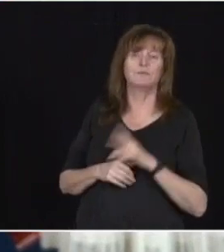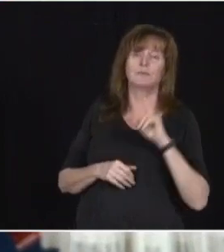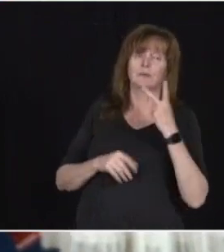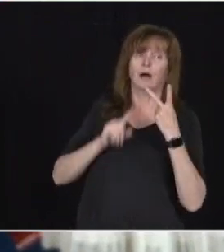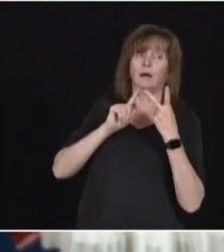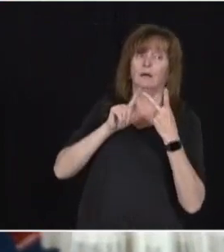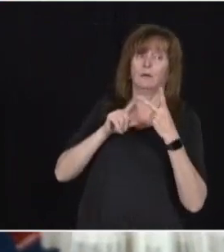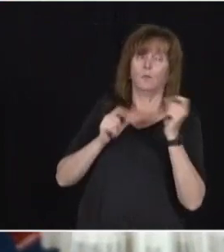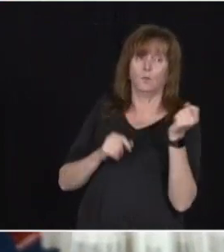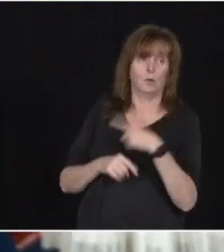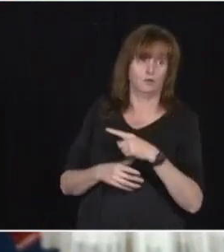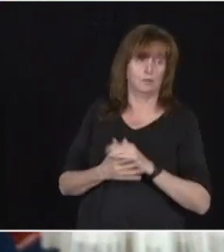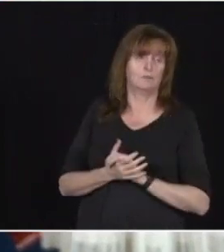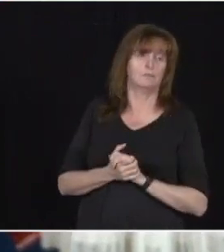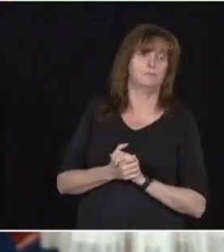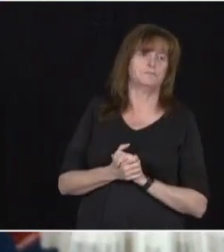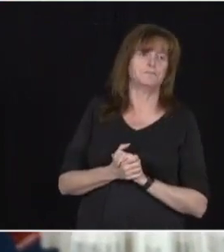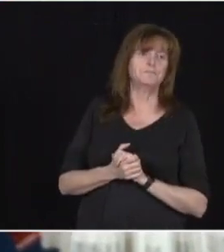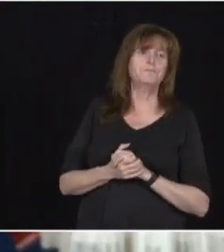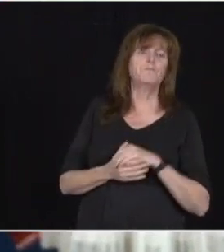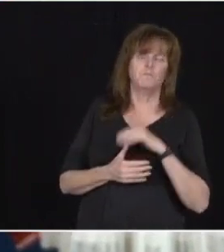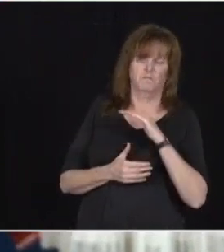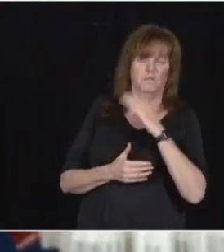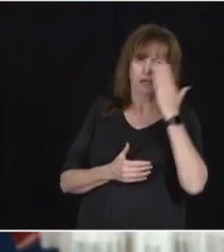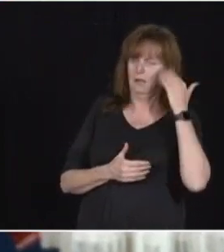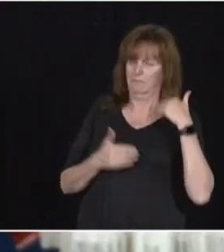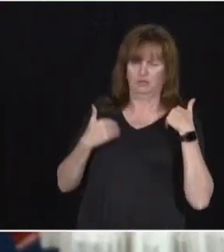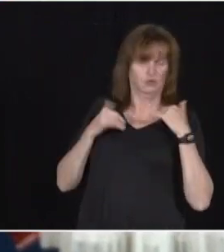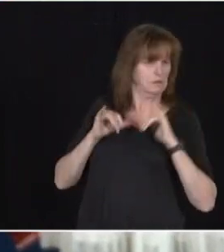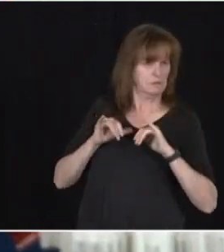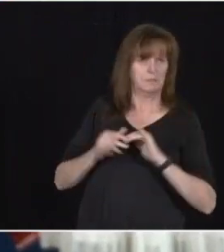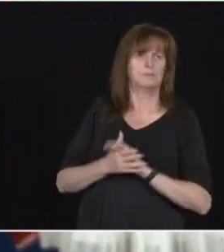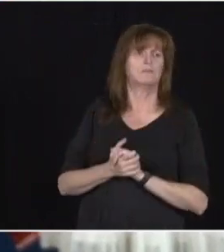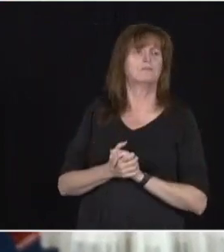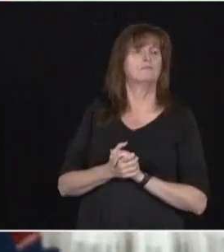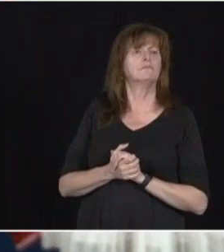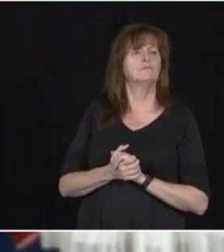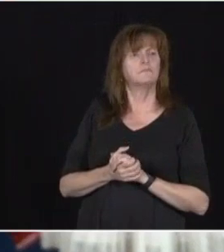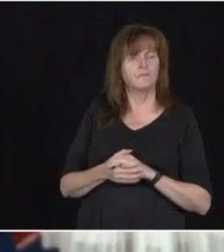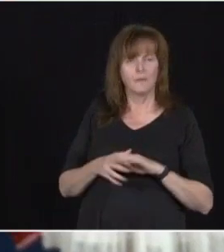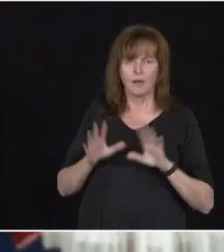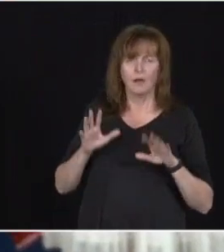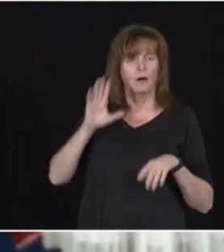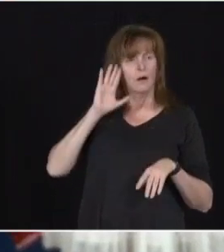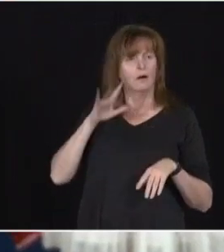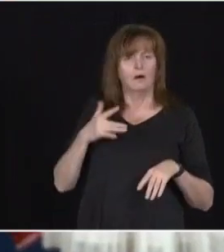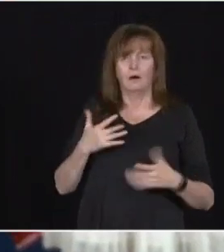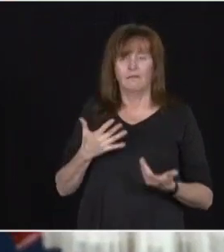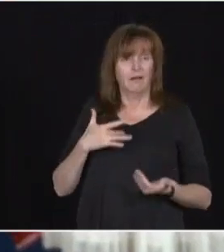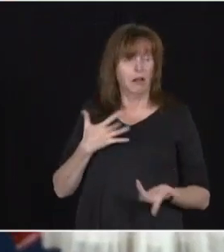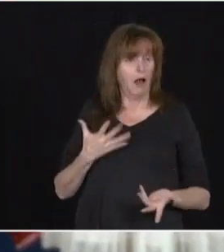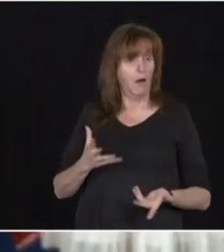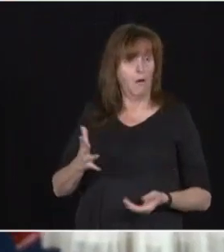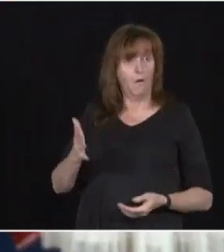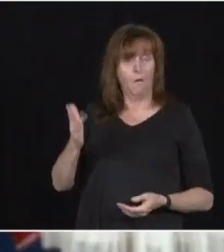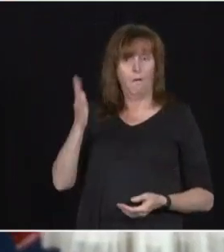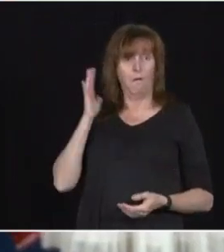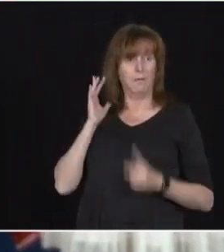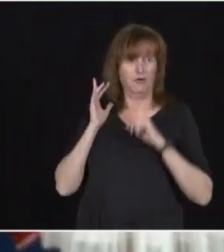Thank you, and my follow-up question to the minister. It feels like a lifetime ago, but not so long ago you were in a better